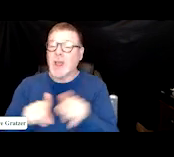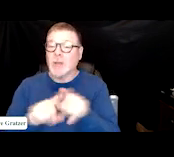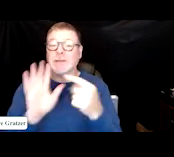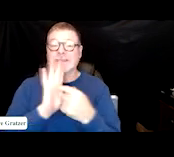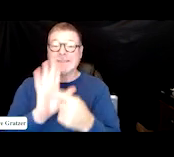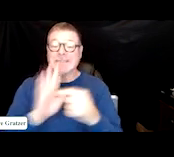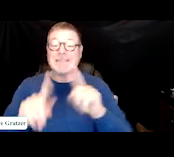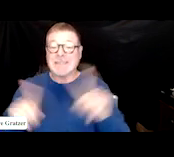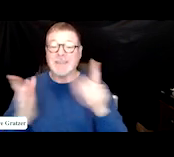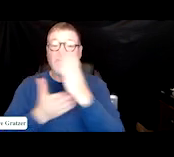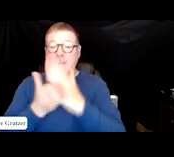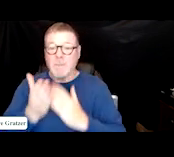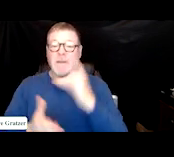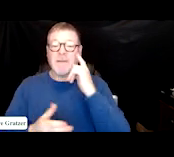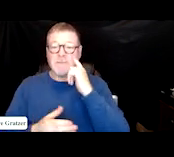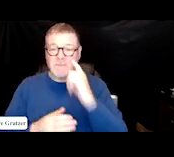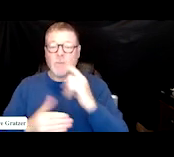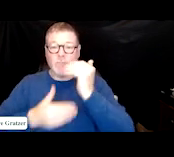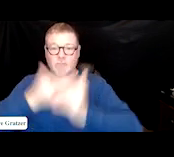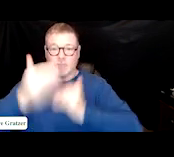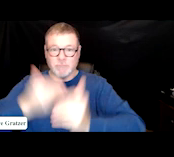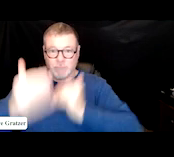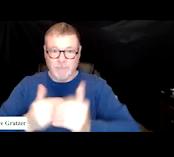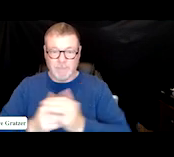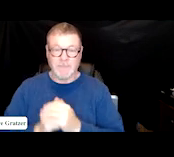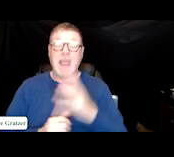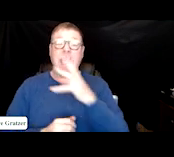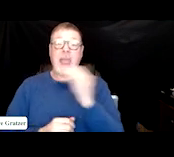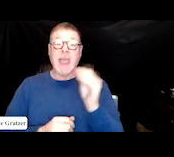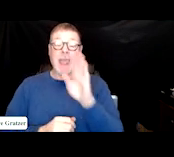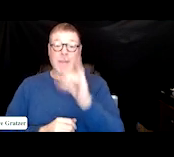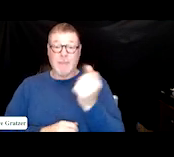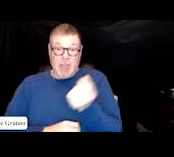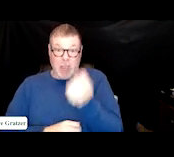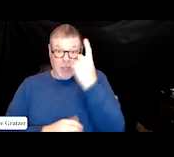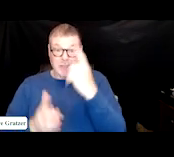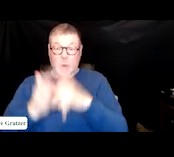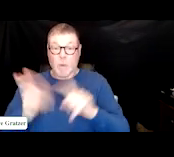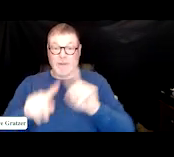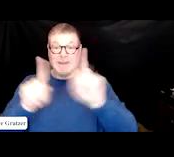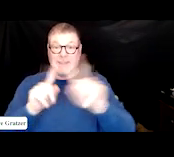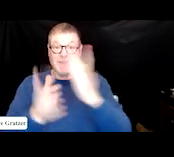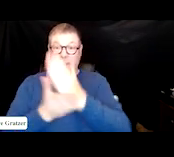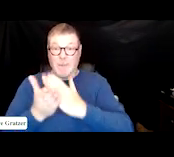of the criminal legal system process, and by understanding what the different components of the criminal legal system are,